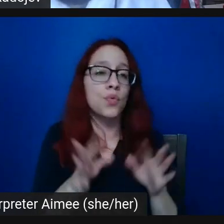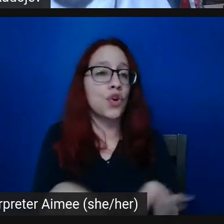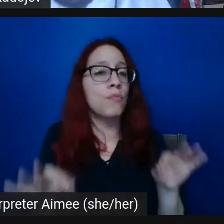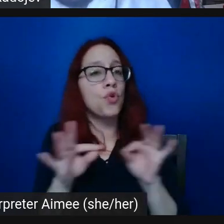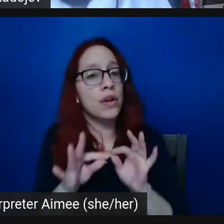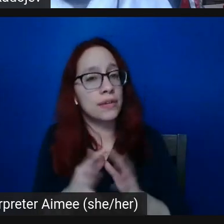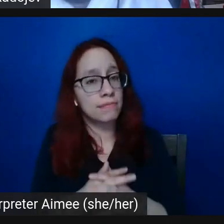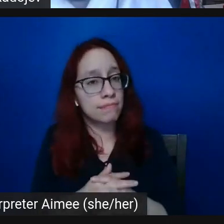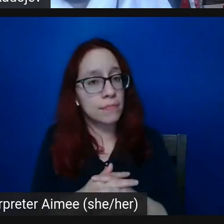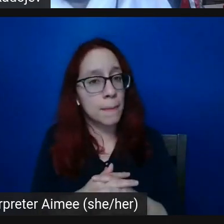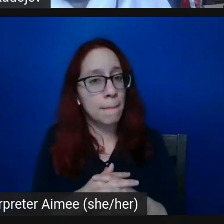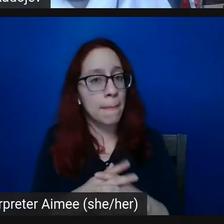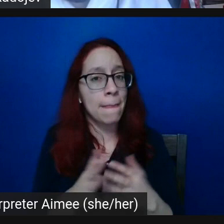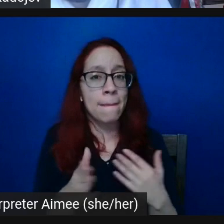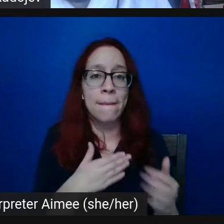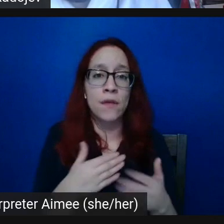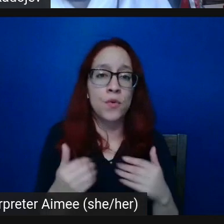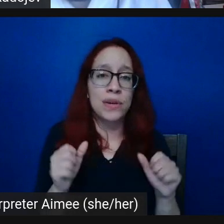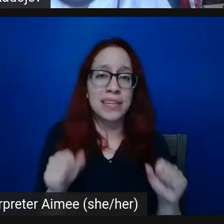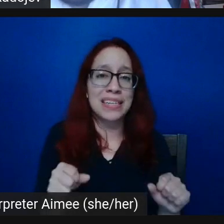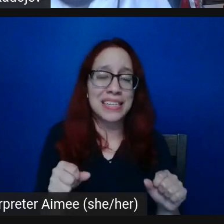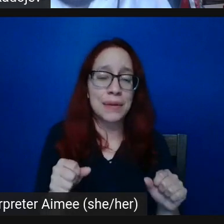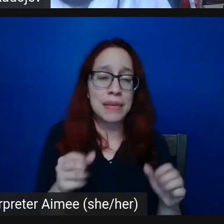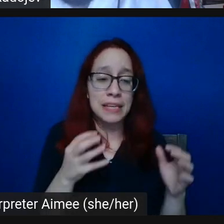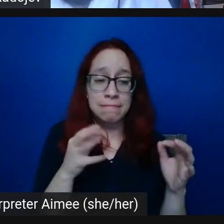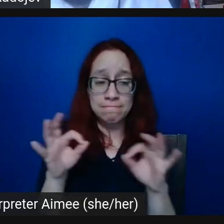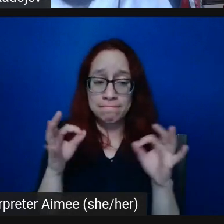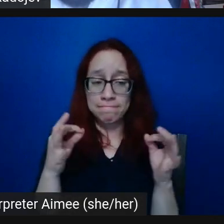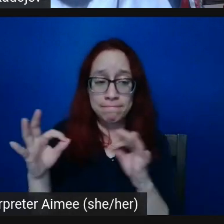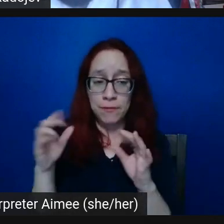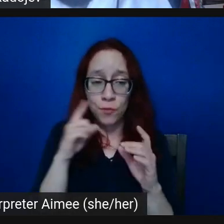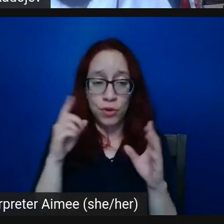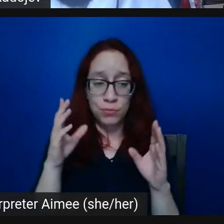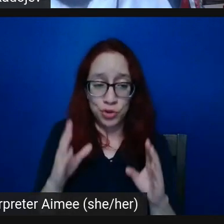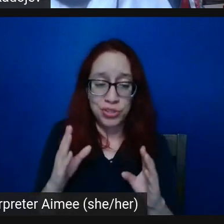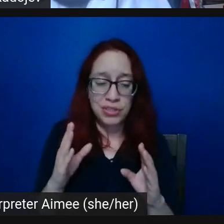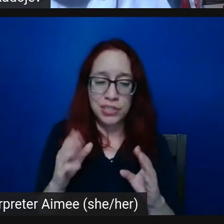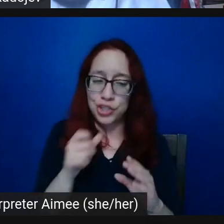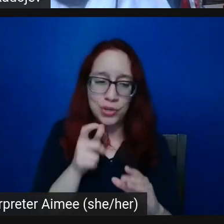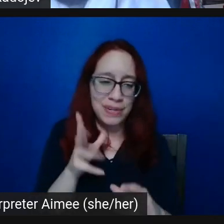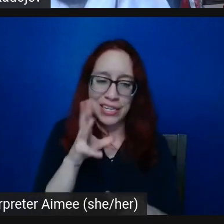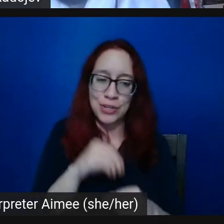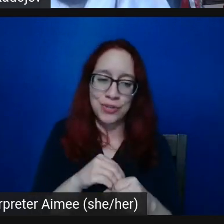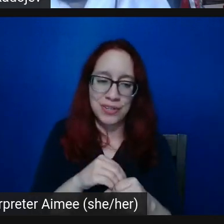Whatever can be distracting should not be read by a screen reader.